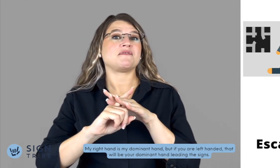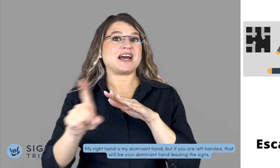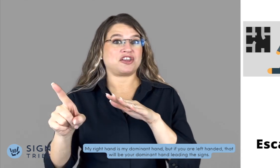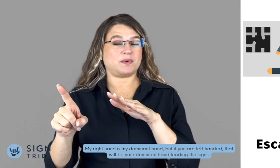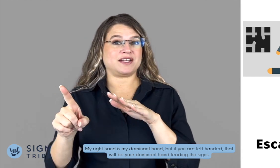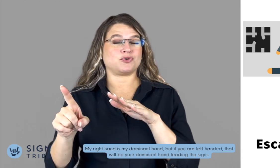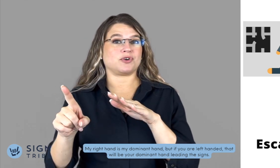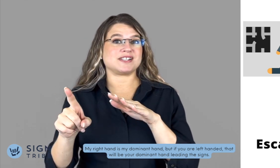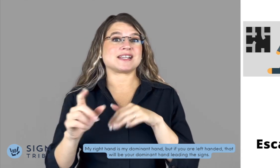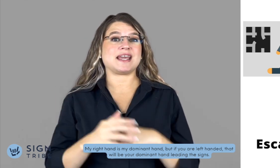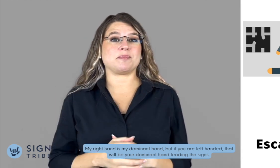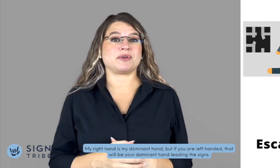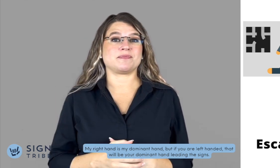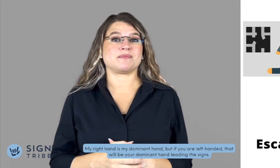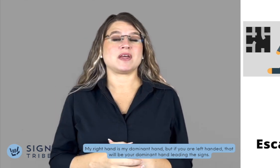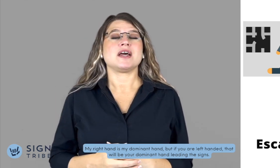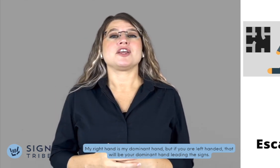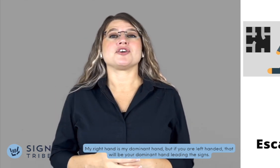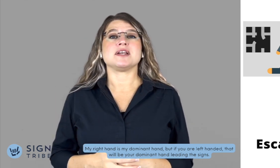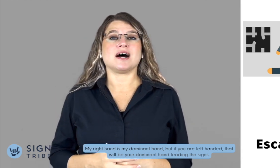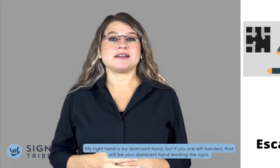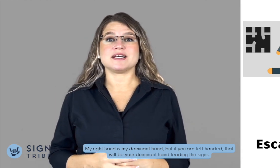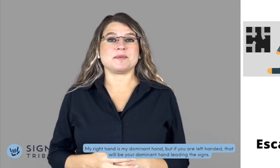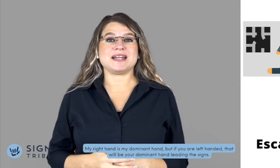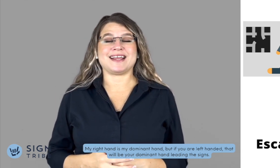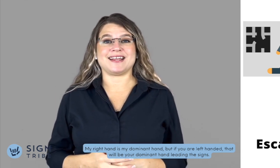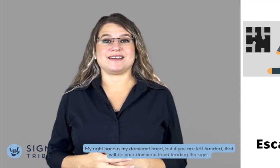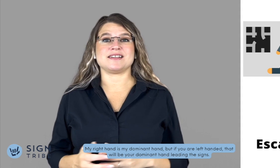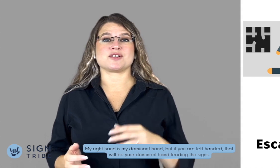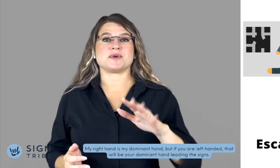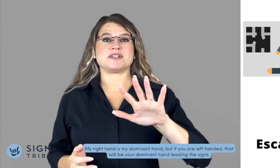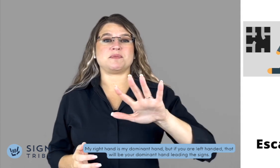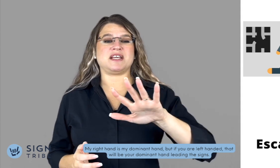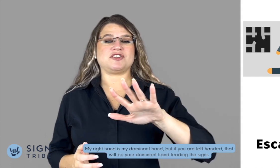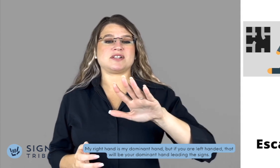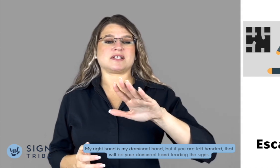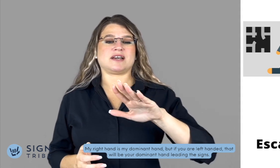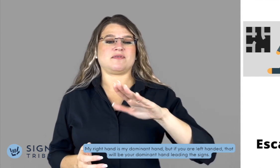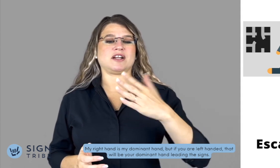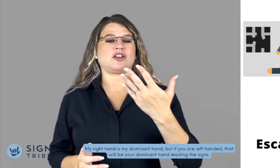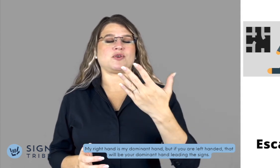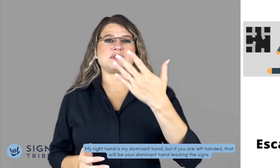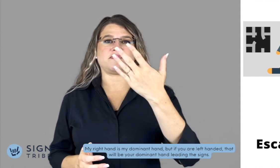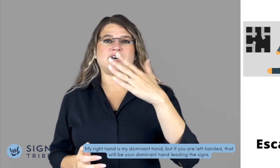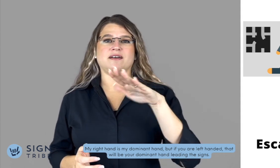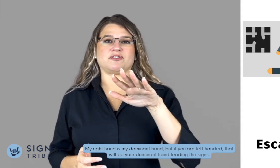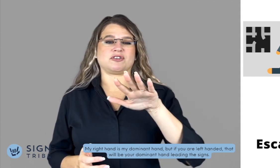Evacuate or escape. Your non dominant hand is going to be just kind of in a closed five or,